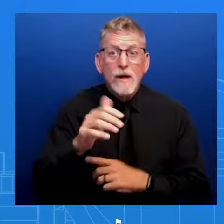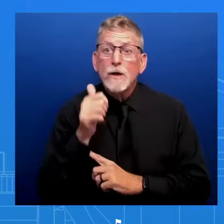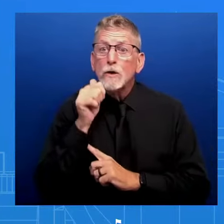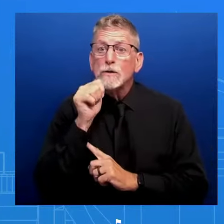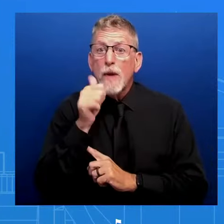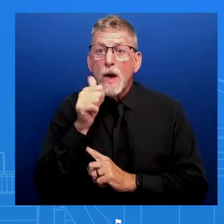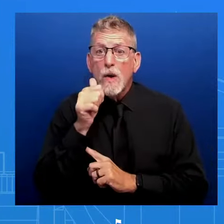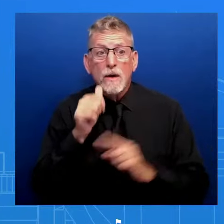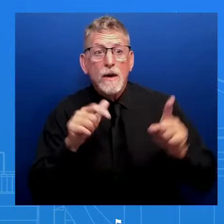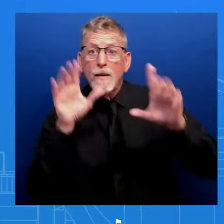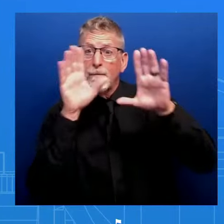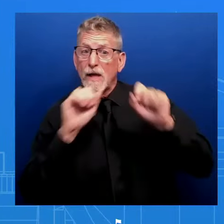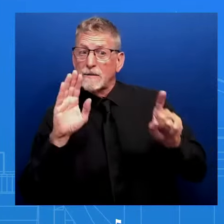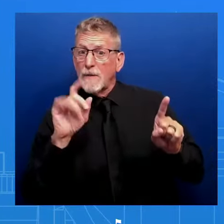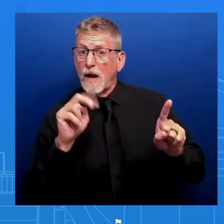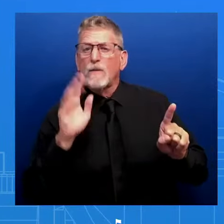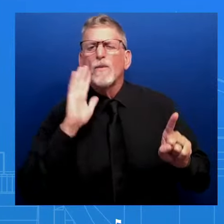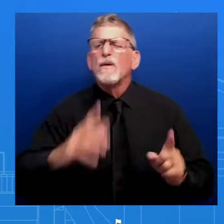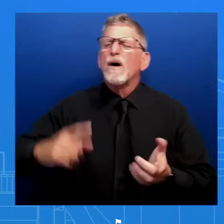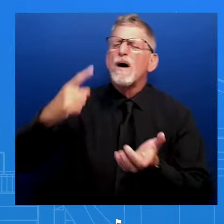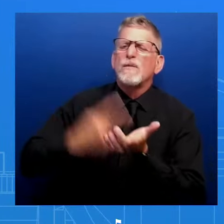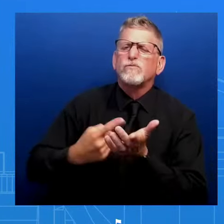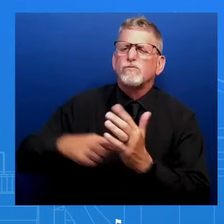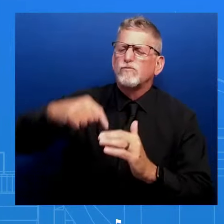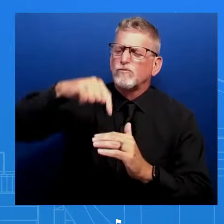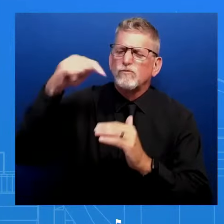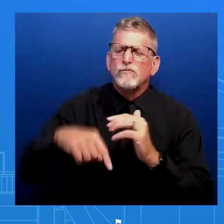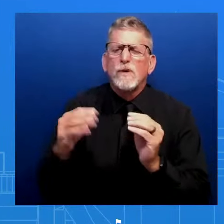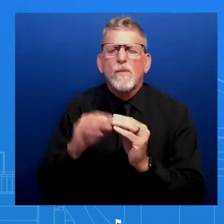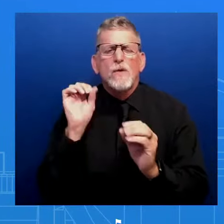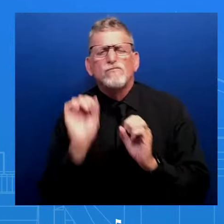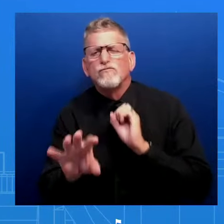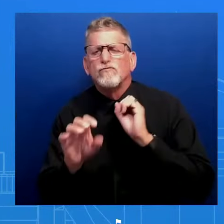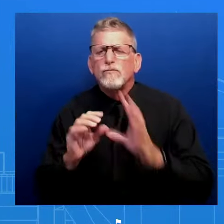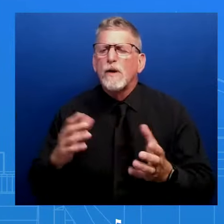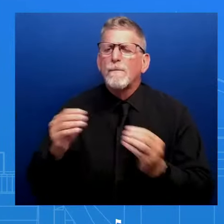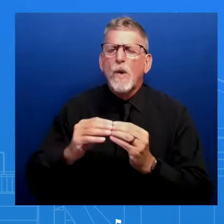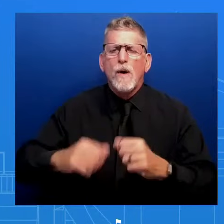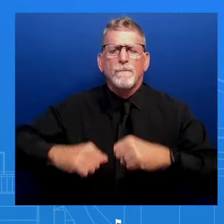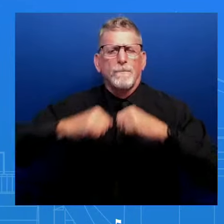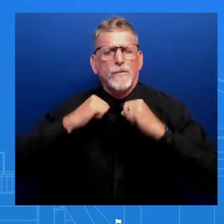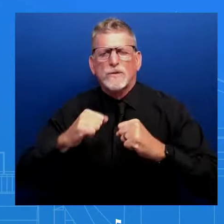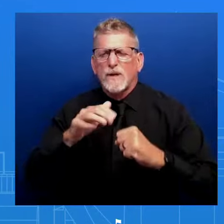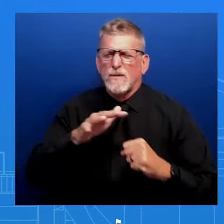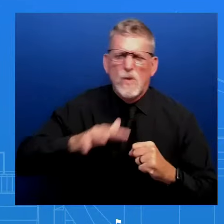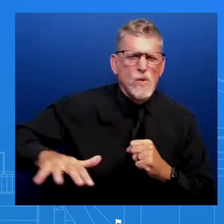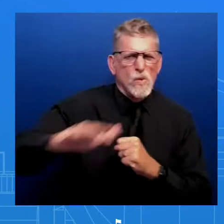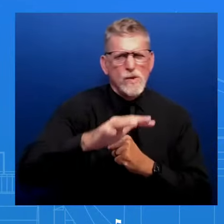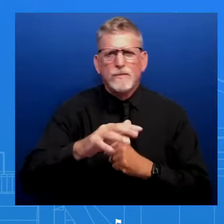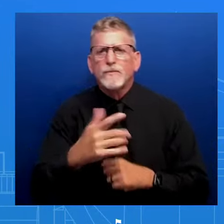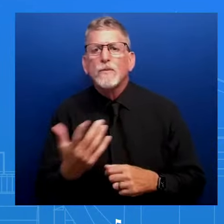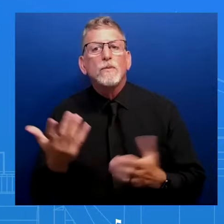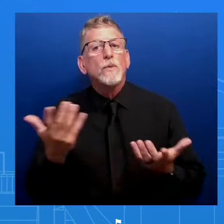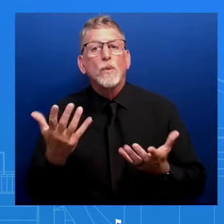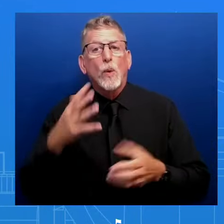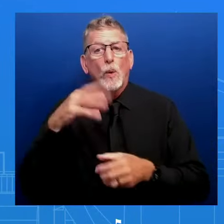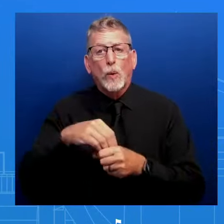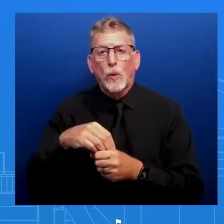to protect communities from extreme heat conditions. This includes investments through NOAA to improve weather predictions as well as grants